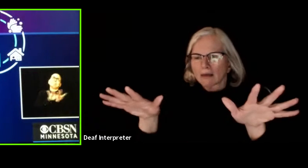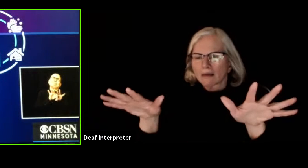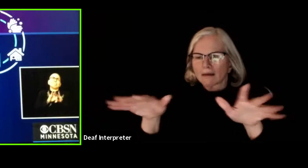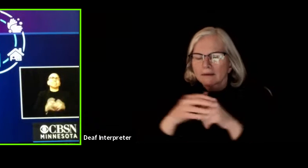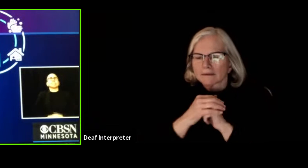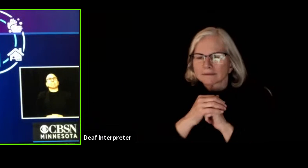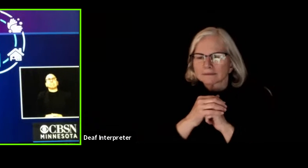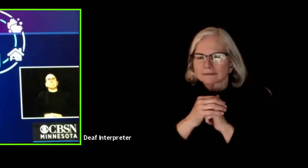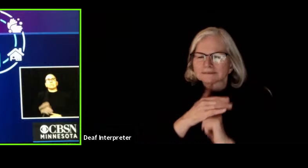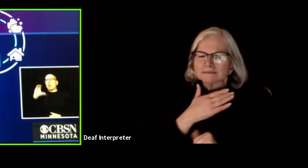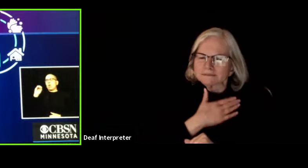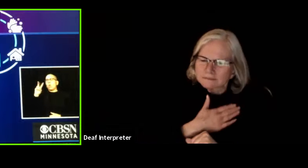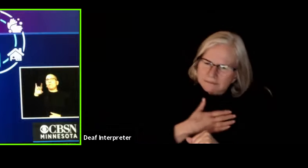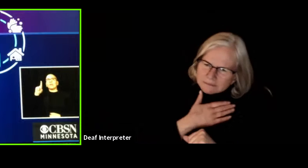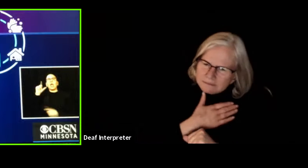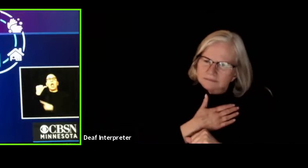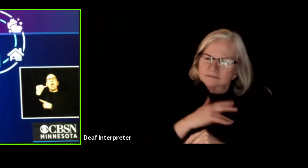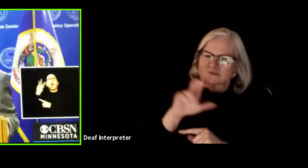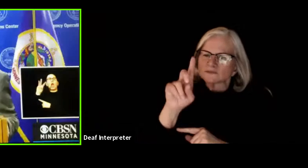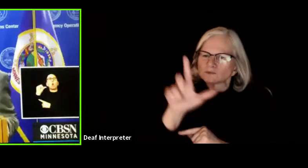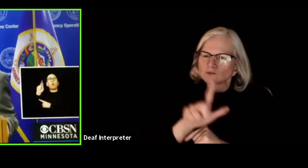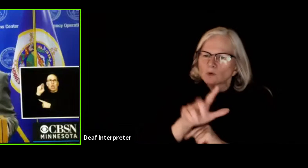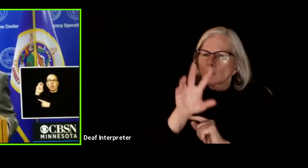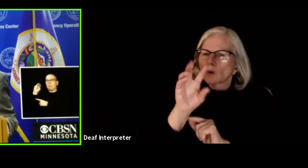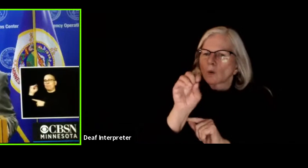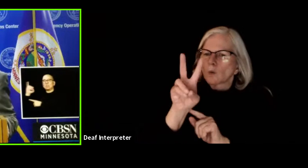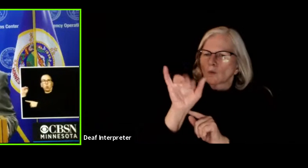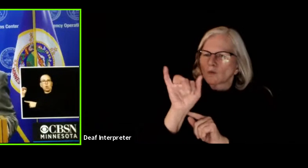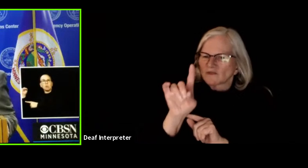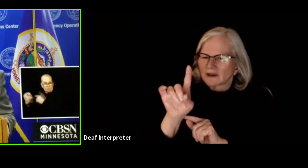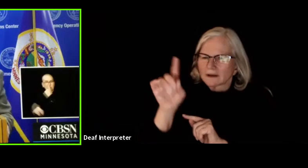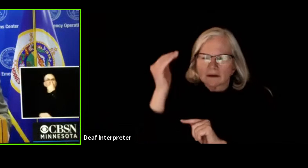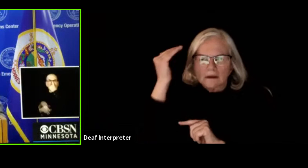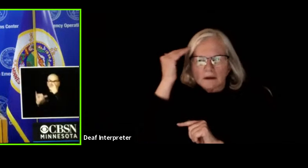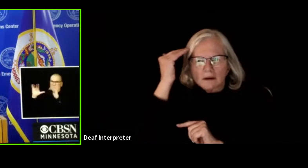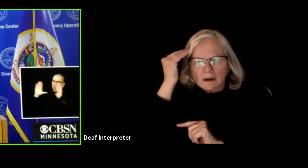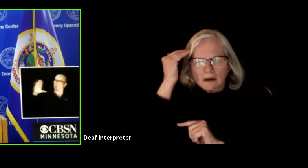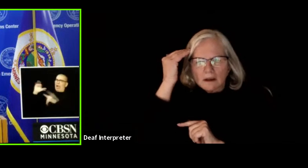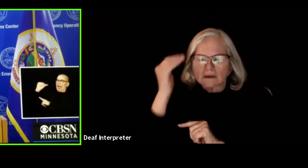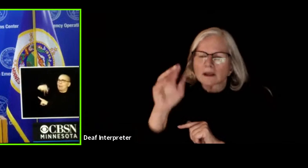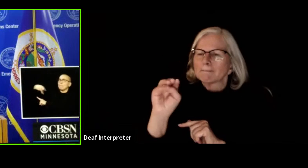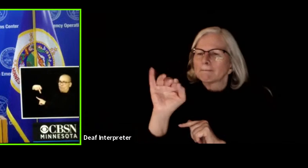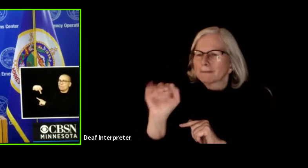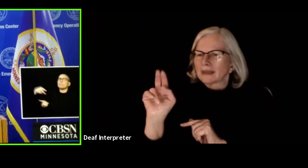TO BE WORKING, WE HEAR GREAT THINGS ABOUT IT. SO, MINNESOTA, BRINGS US TO